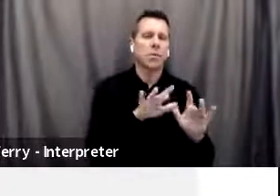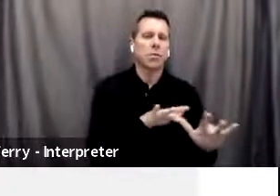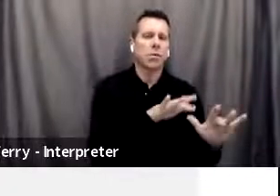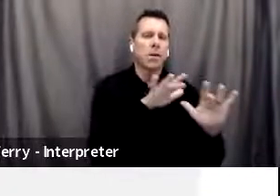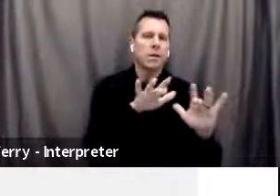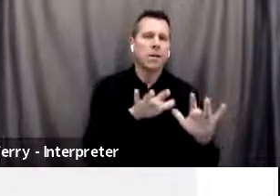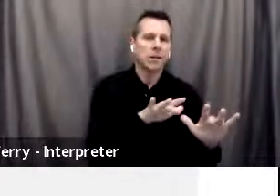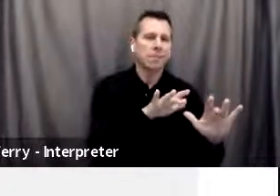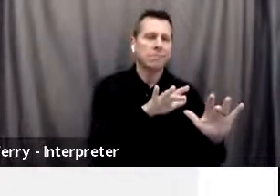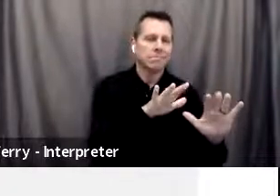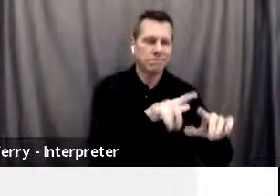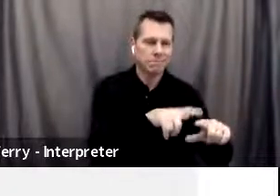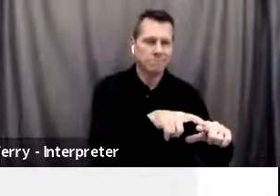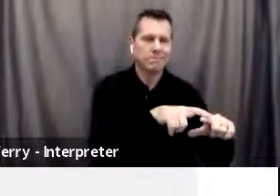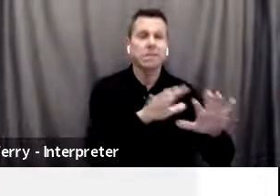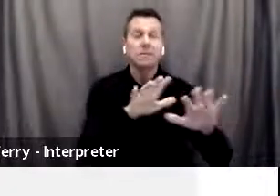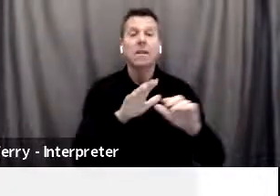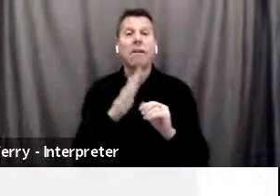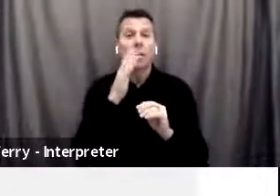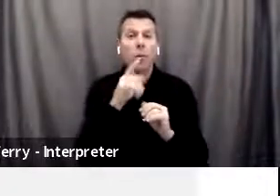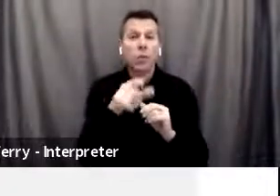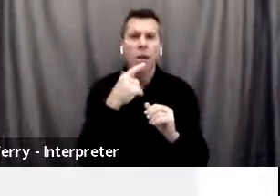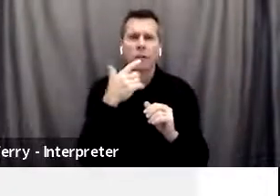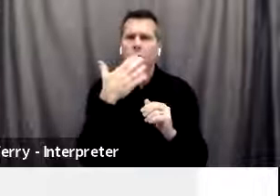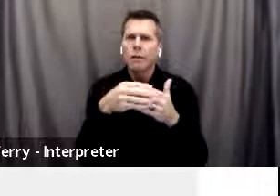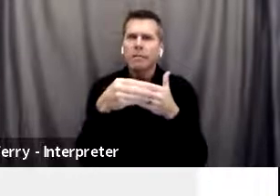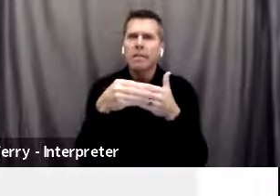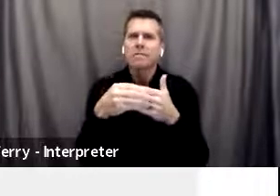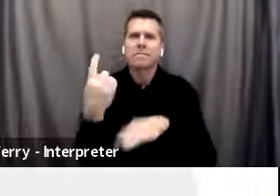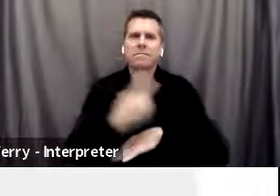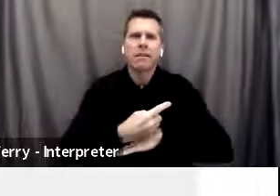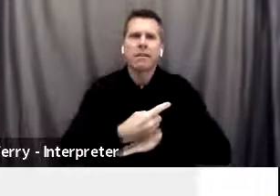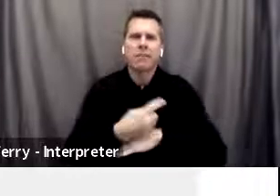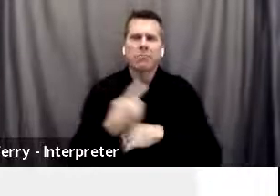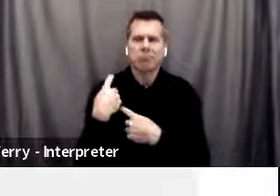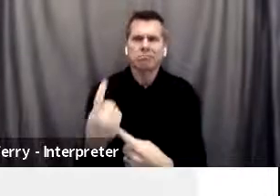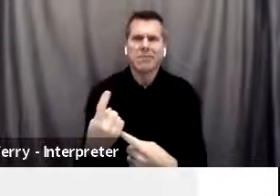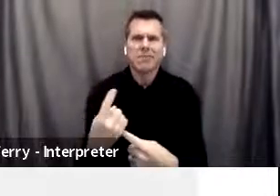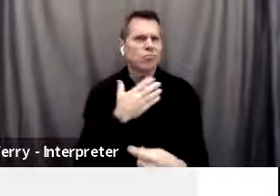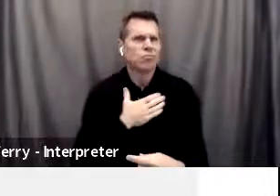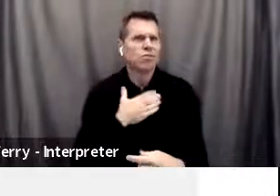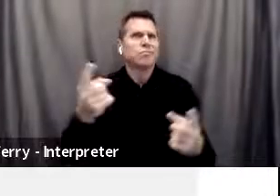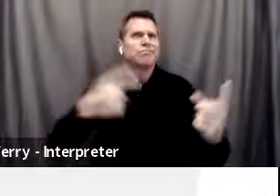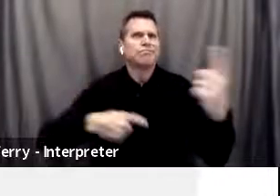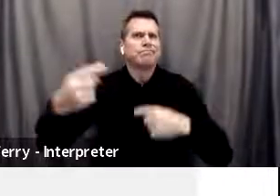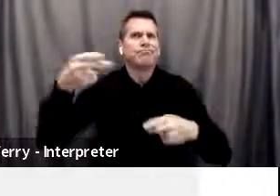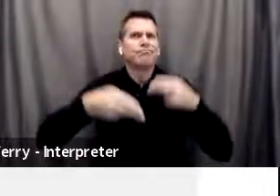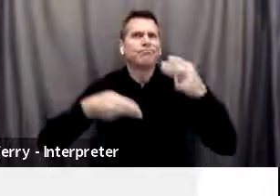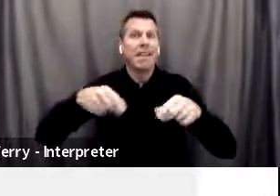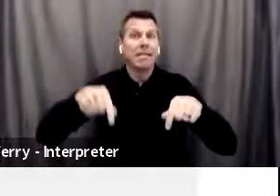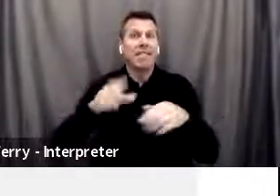Unknown: hope everyone's had a great flex day. So far, we really appreciate you coming by our session this afternoon title five,